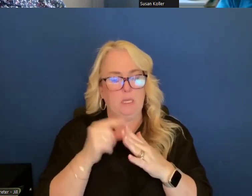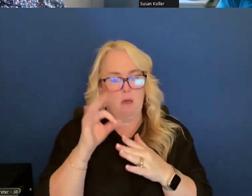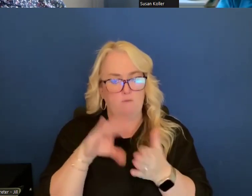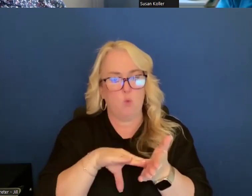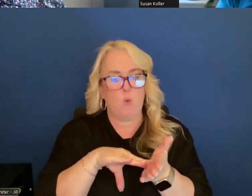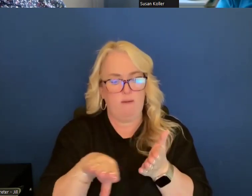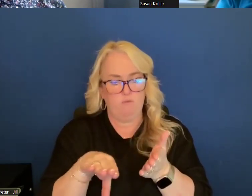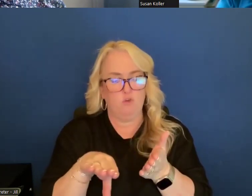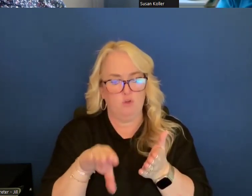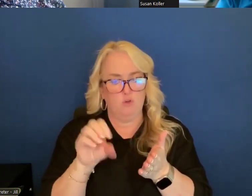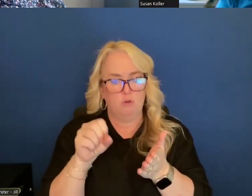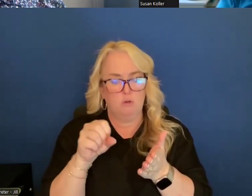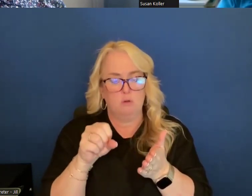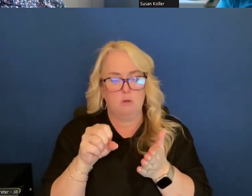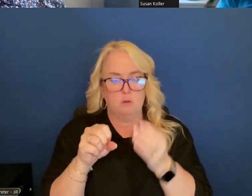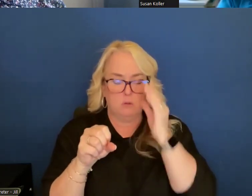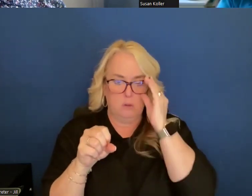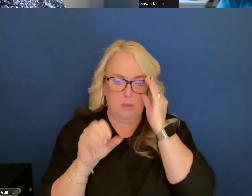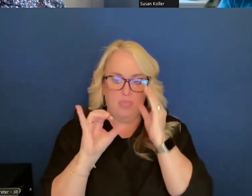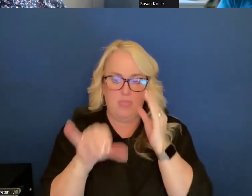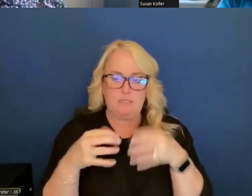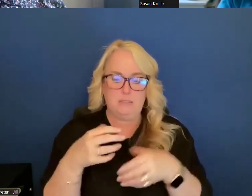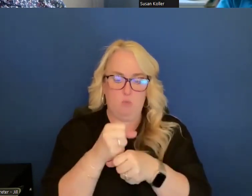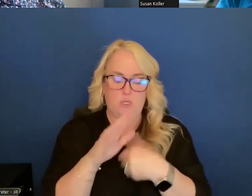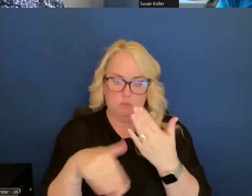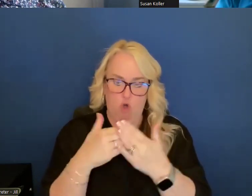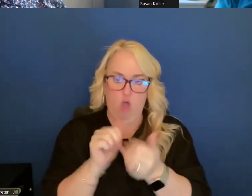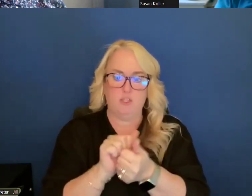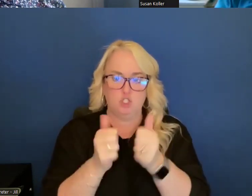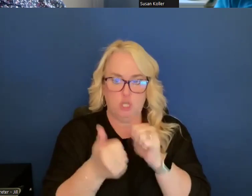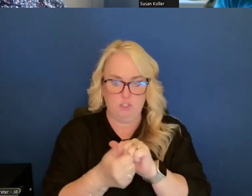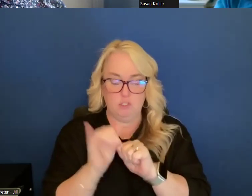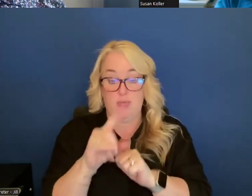that summarizes all the changes, which is very helpful―but I was